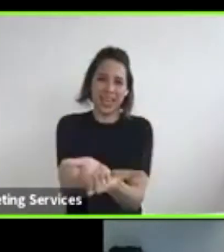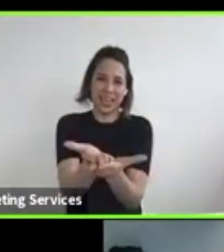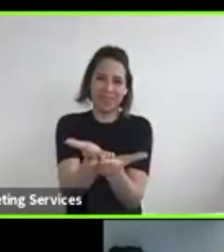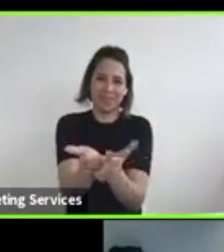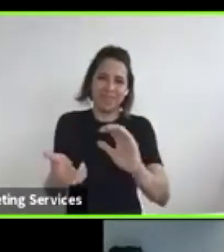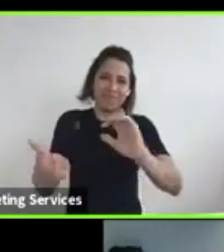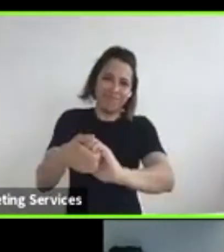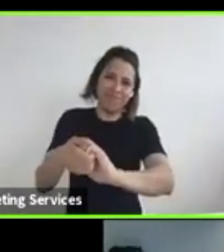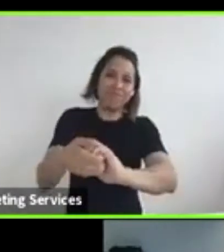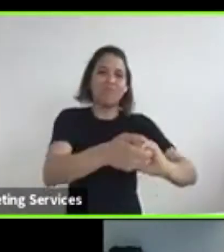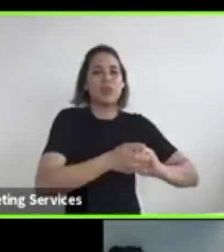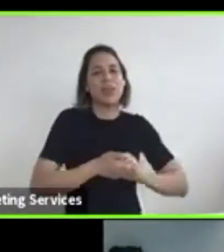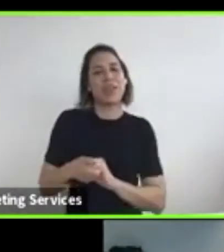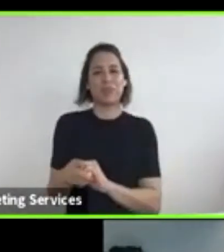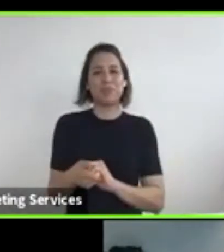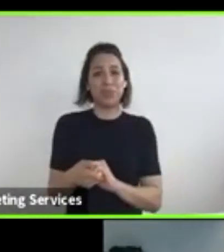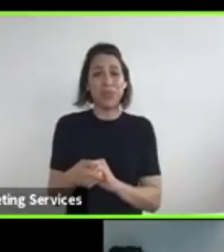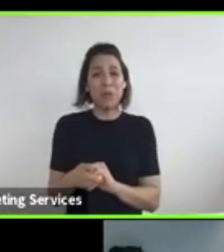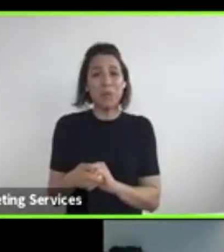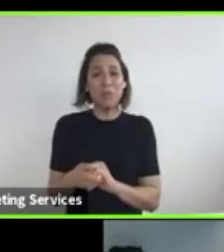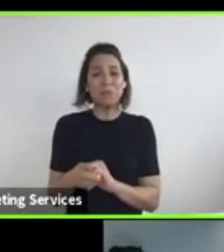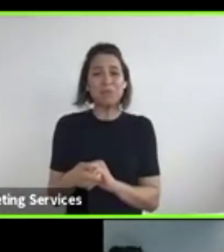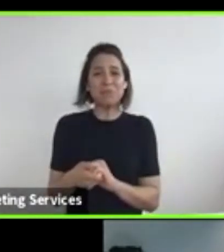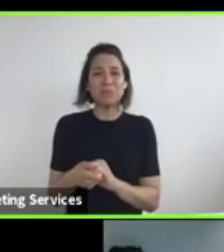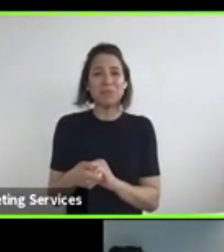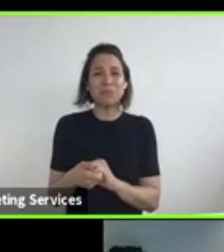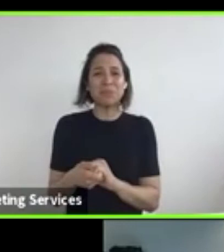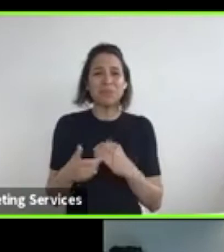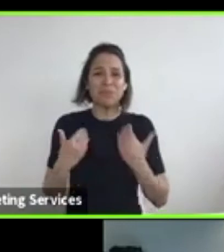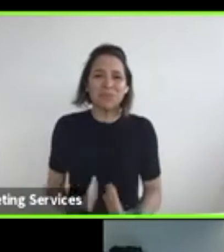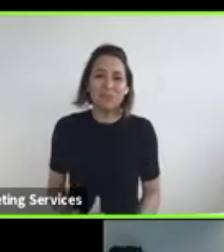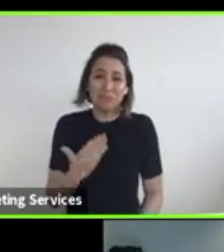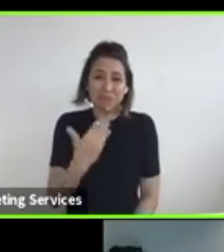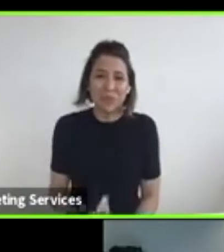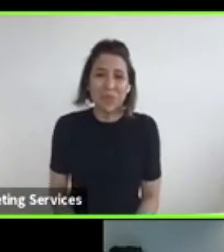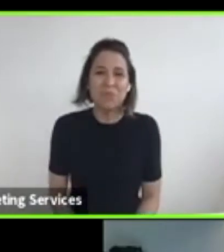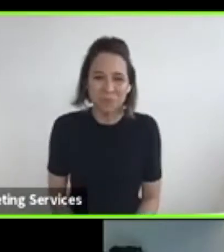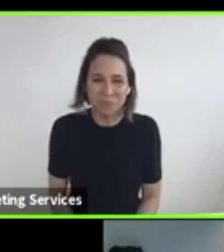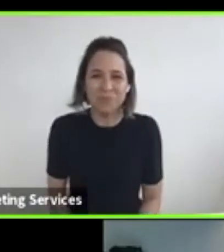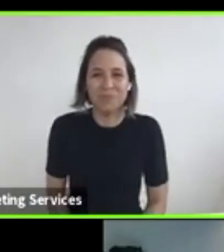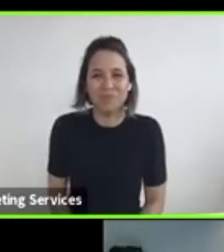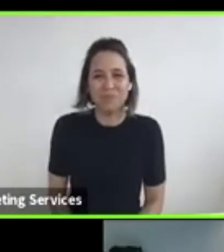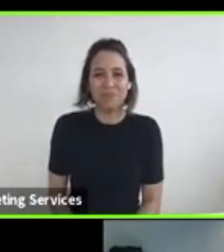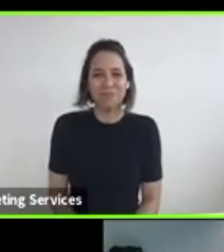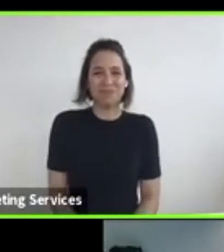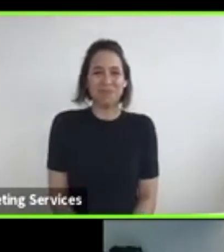WITH. SO, THANK YOU.